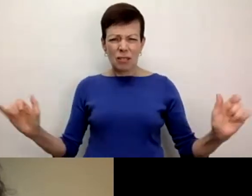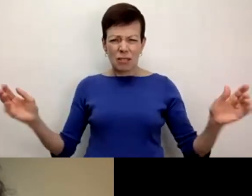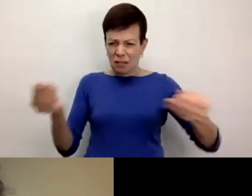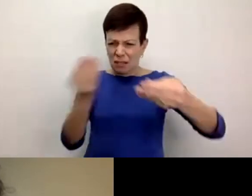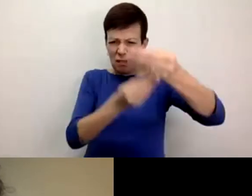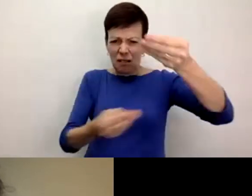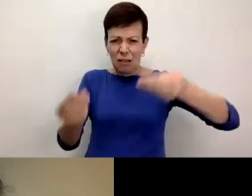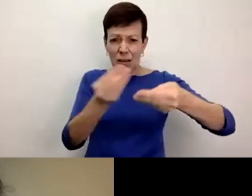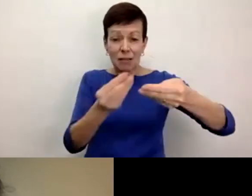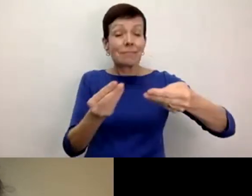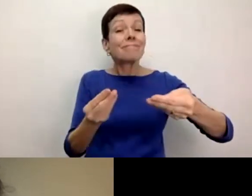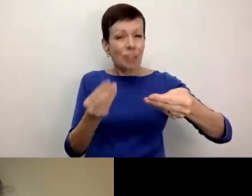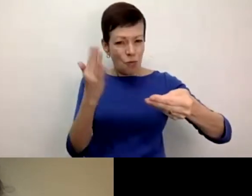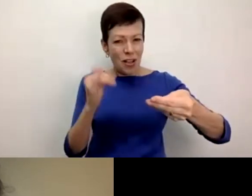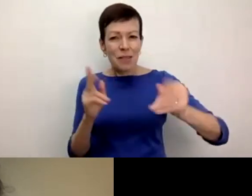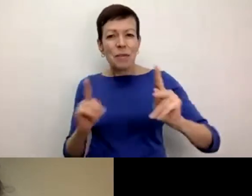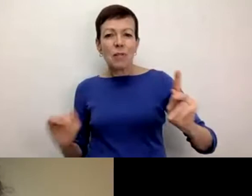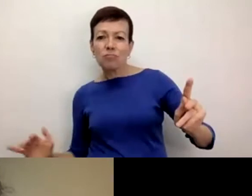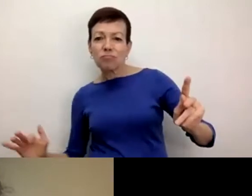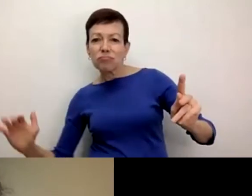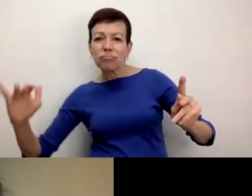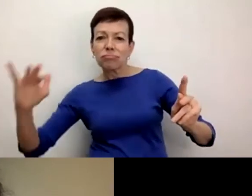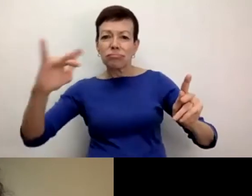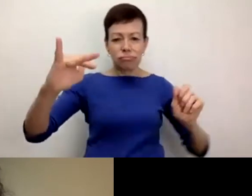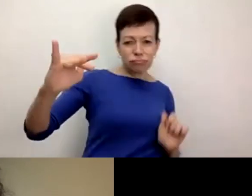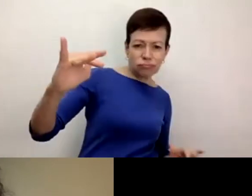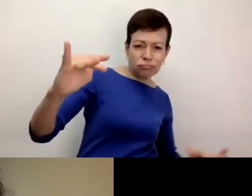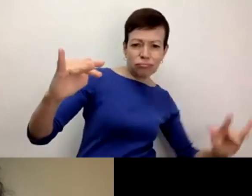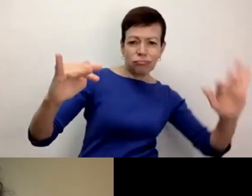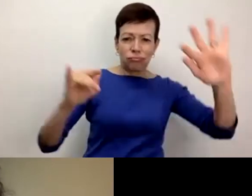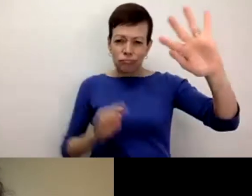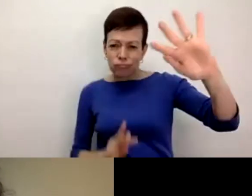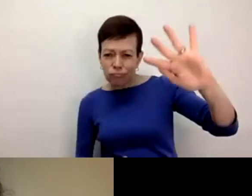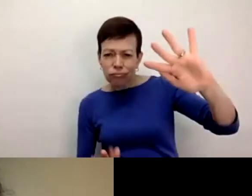It's because there were already trade routes that went all through North America.